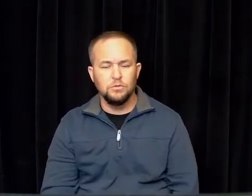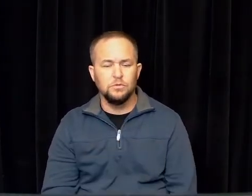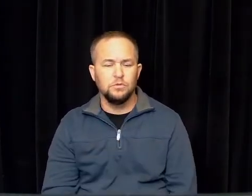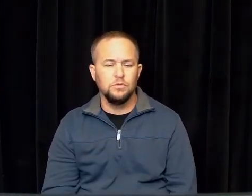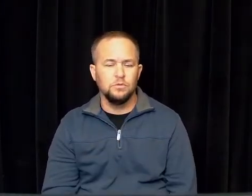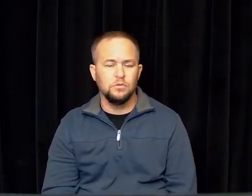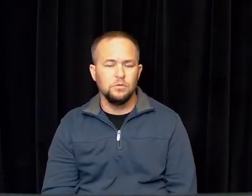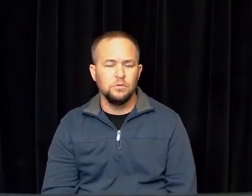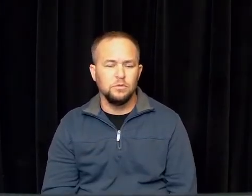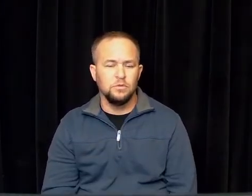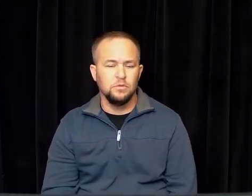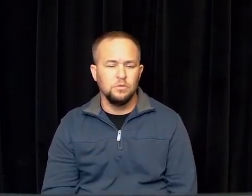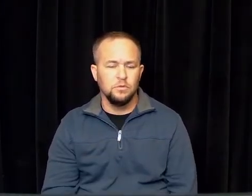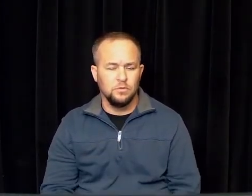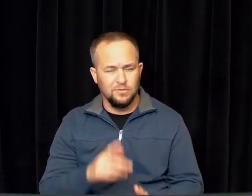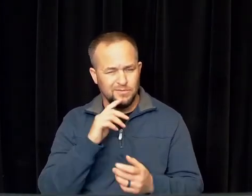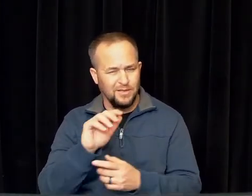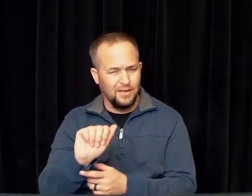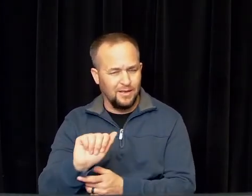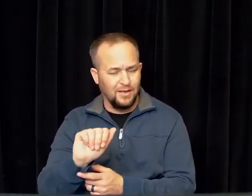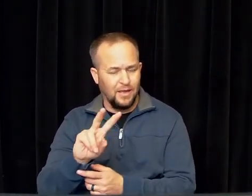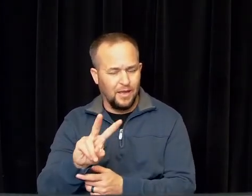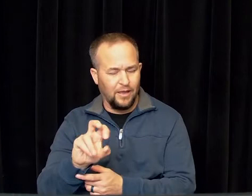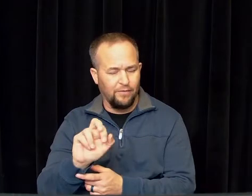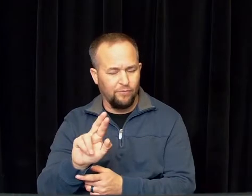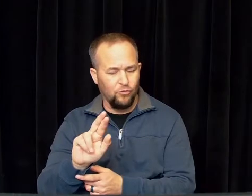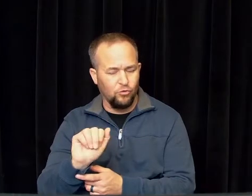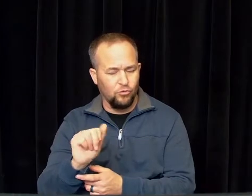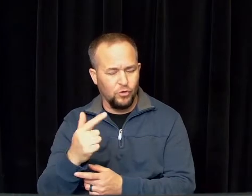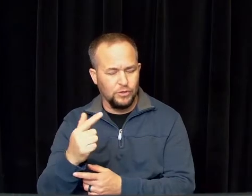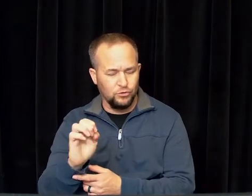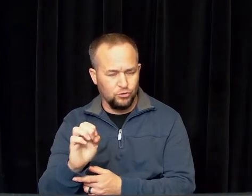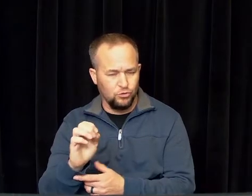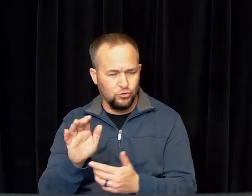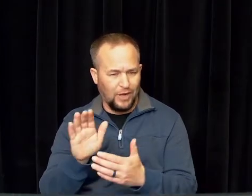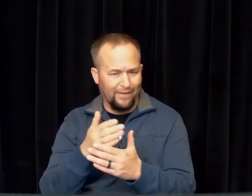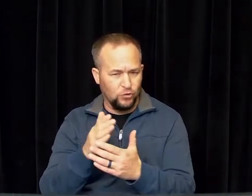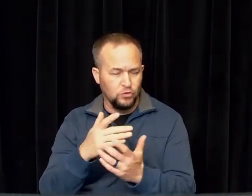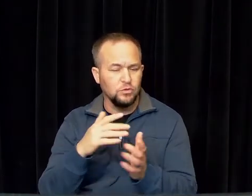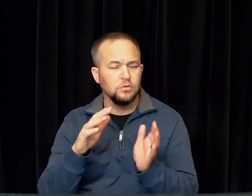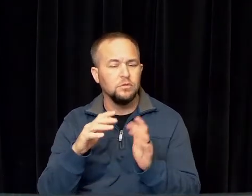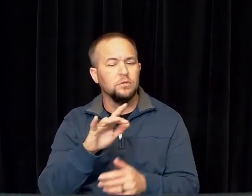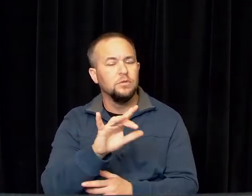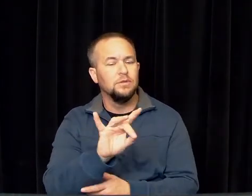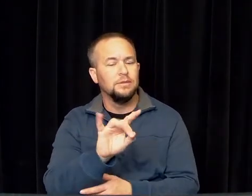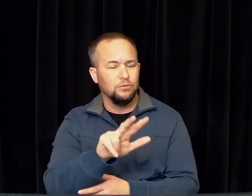is going to be the number 83. All right, now we are going to look